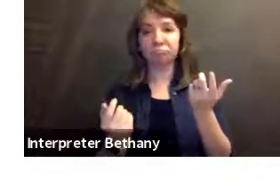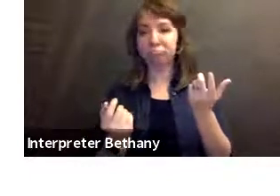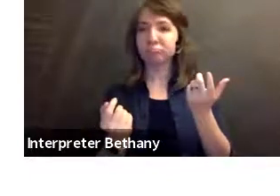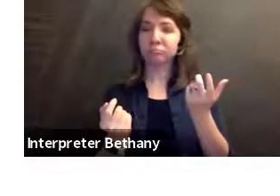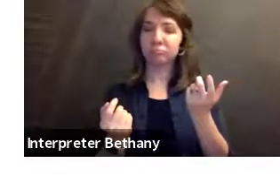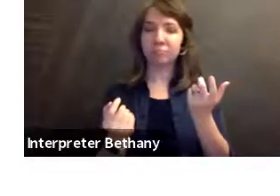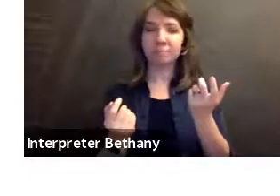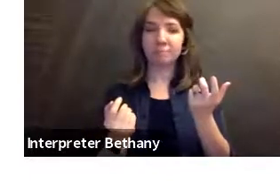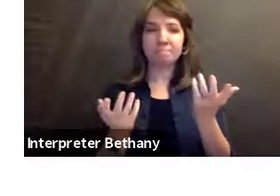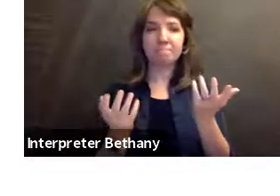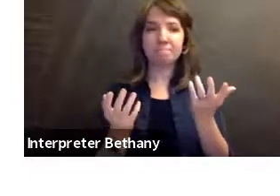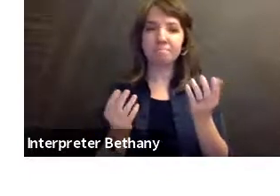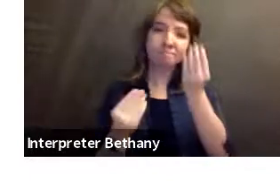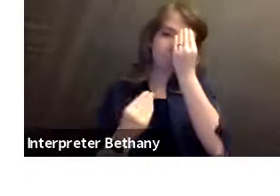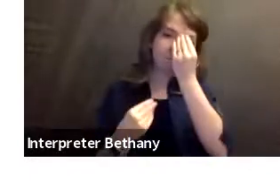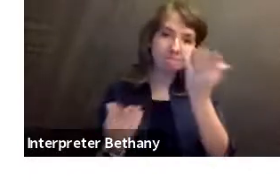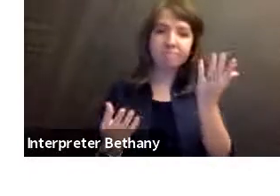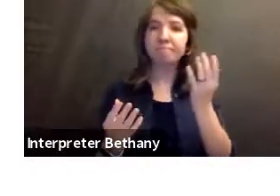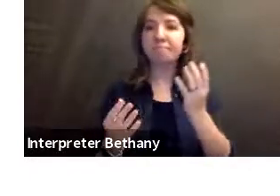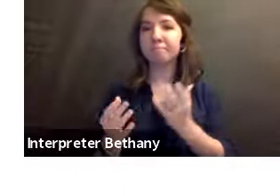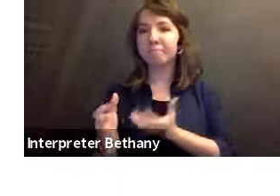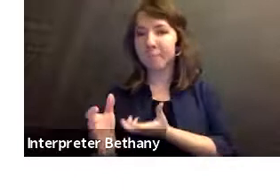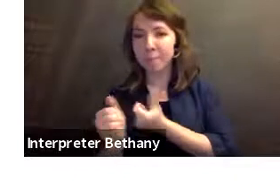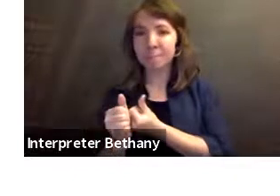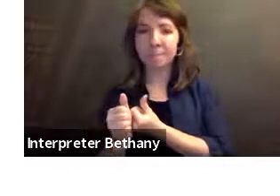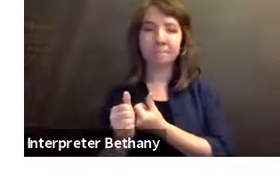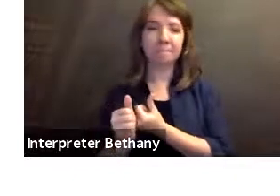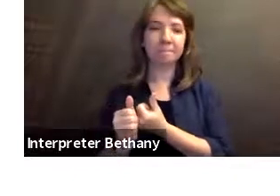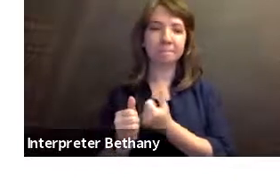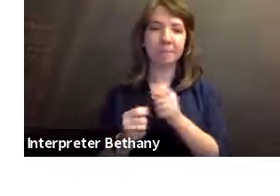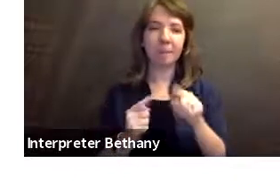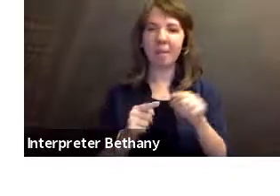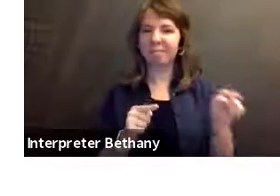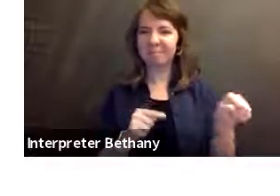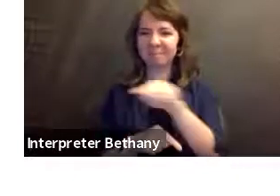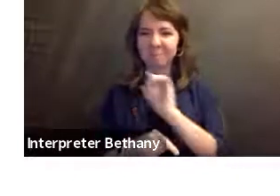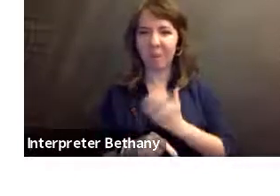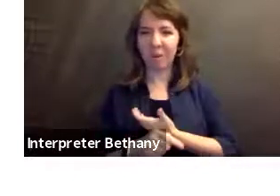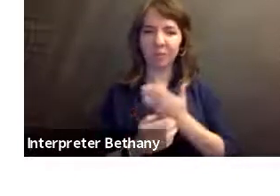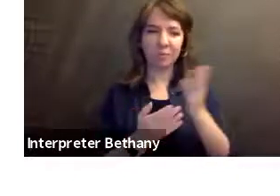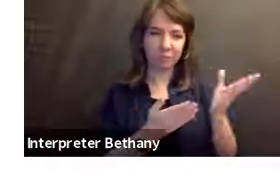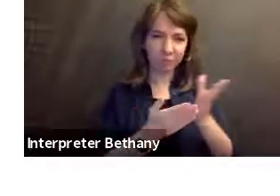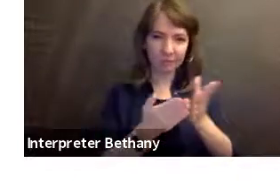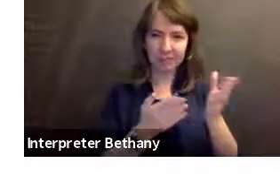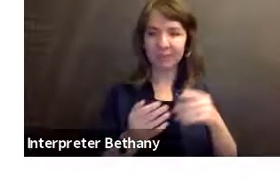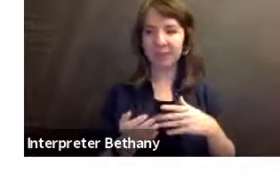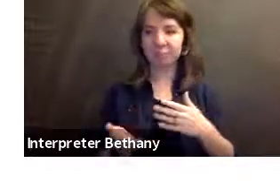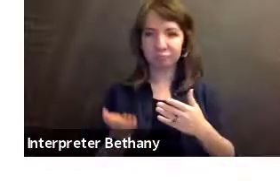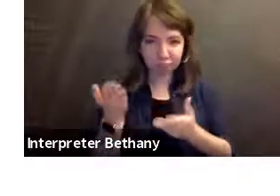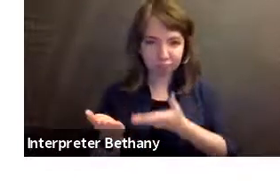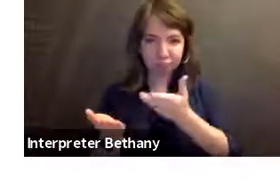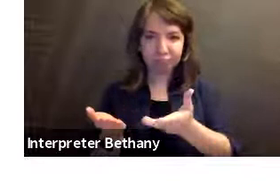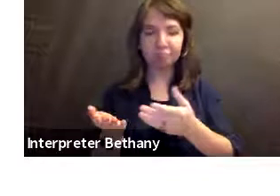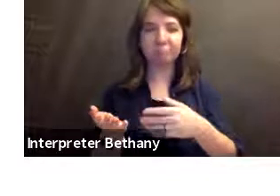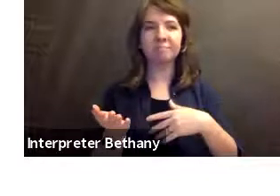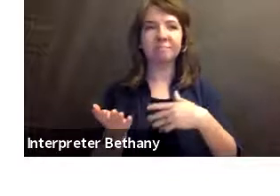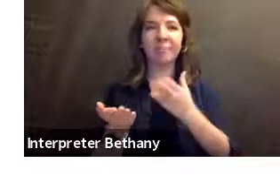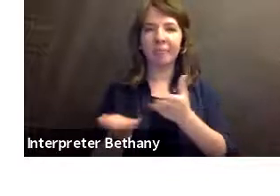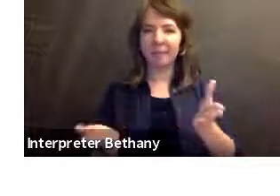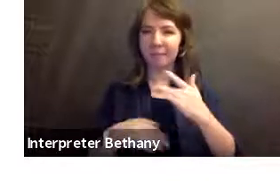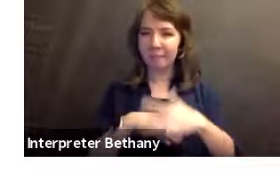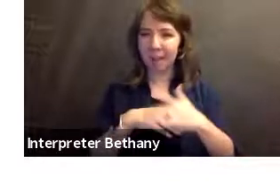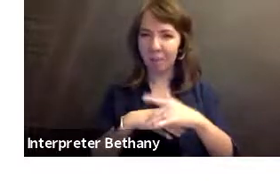Linda Kobashigawa: An update really about all of the services and resources that have available to to you and to our students.